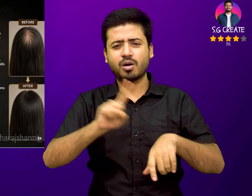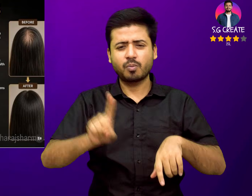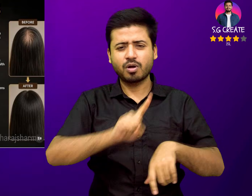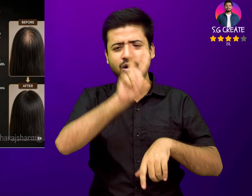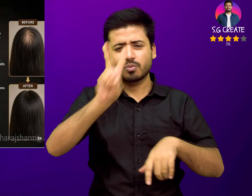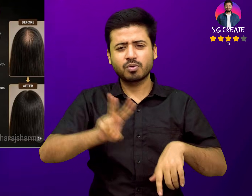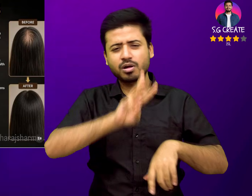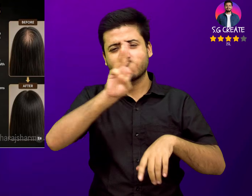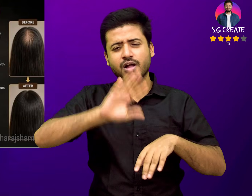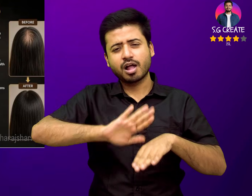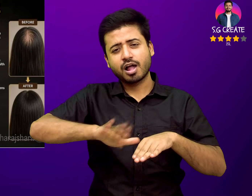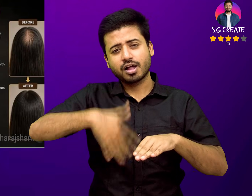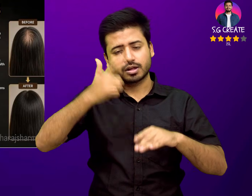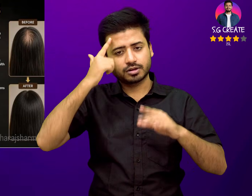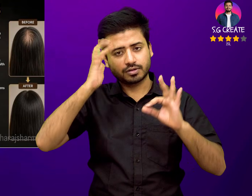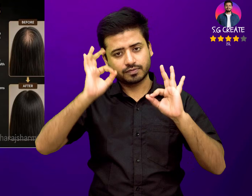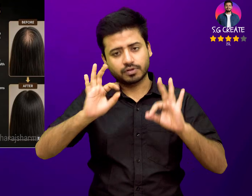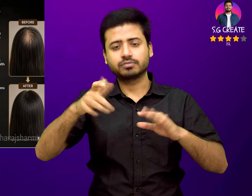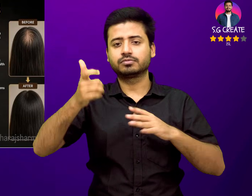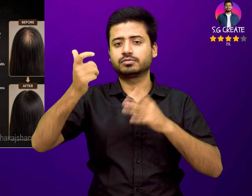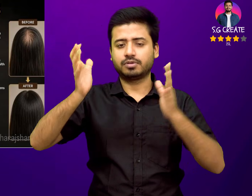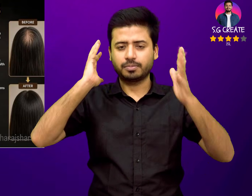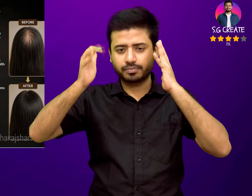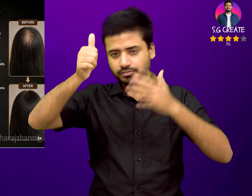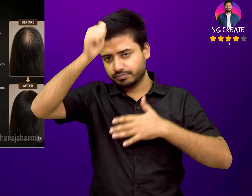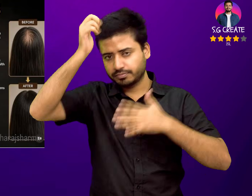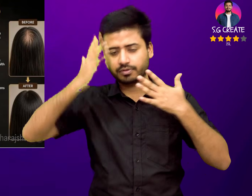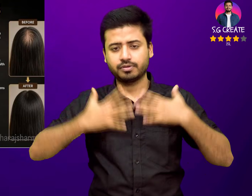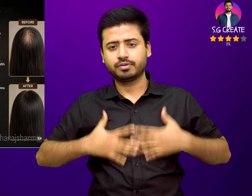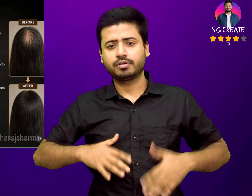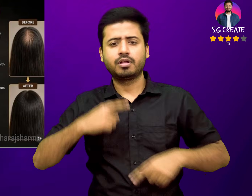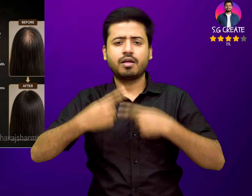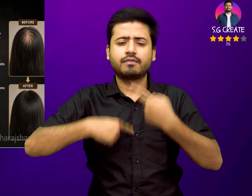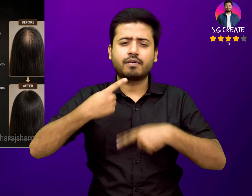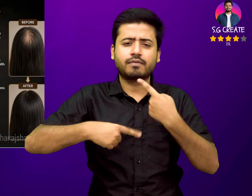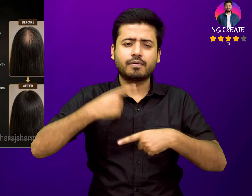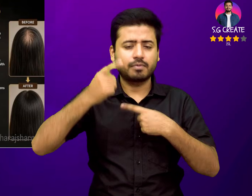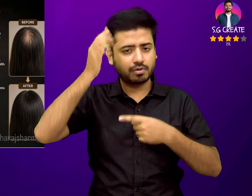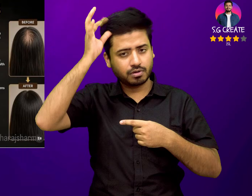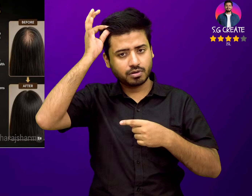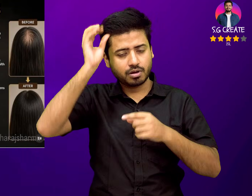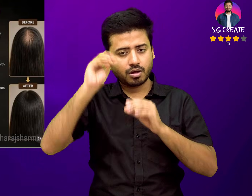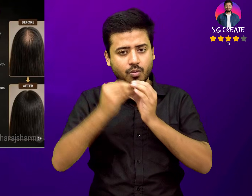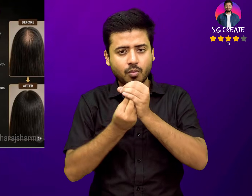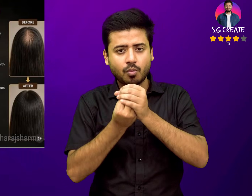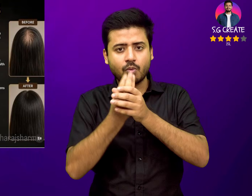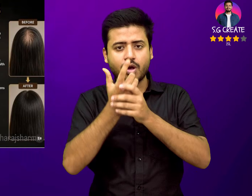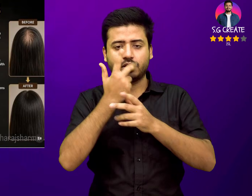continuing hair protection. Starchy coating. The starches in the water form a microscopic film over